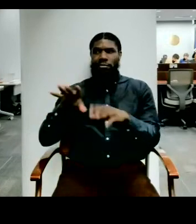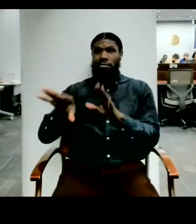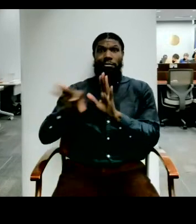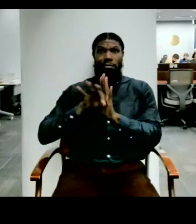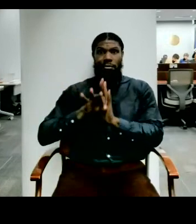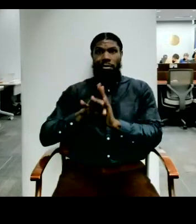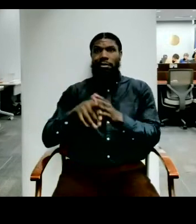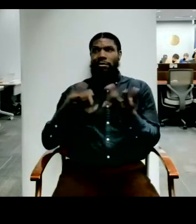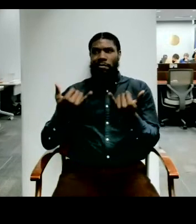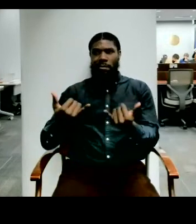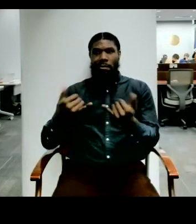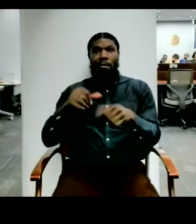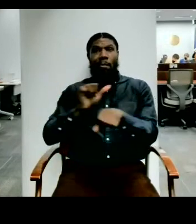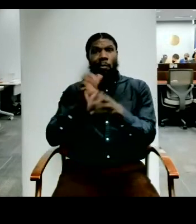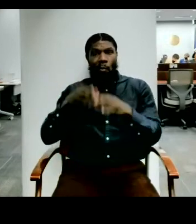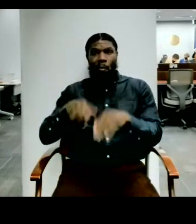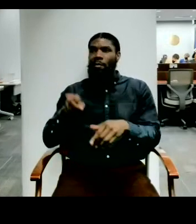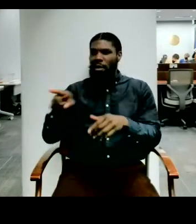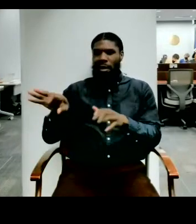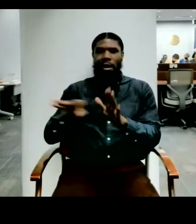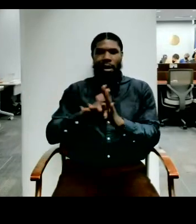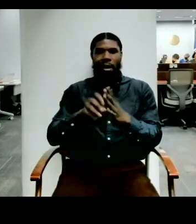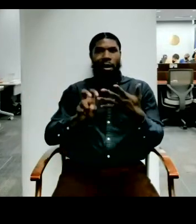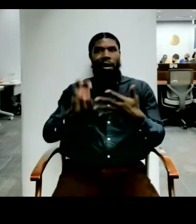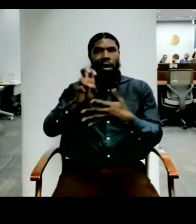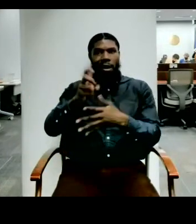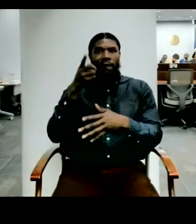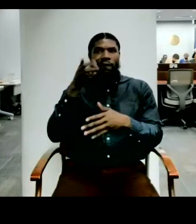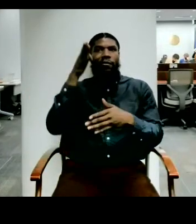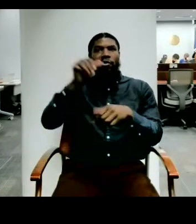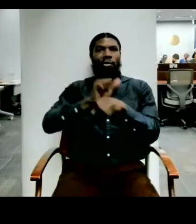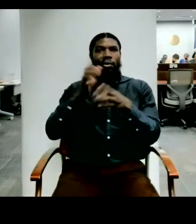and people with disabilities rarely show up in statistically significant numbers